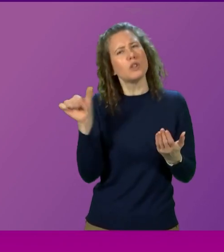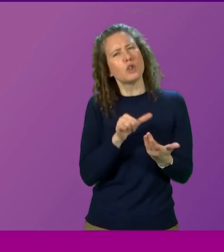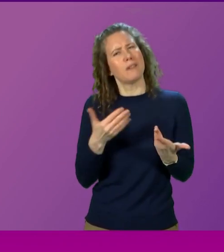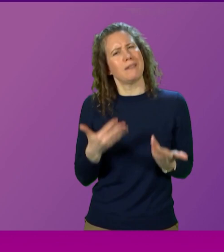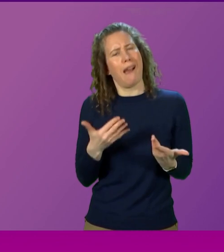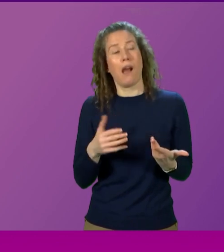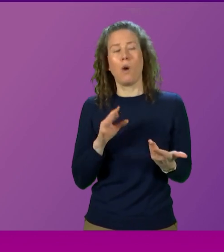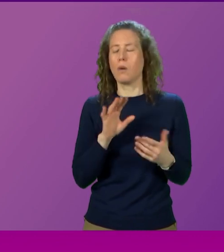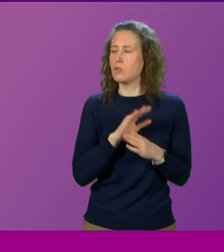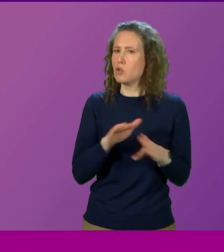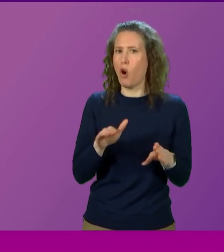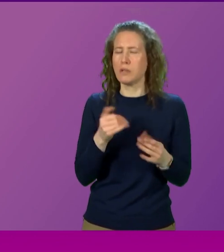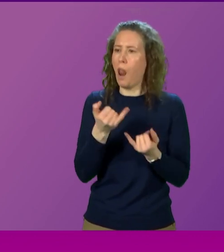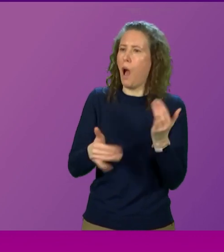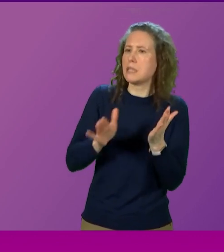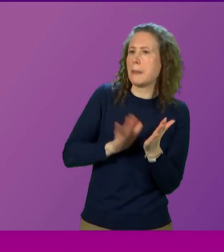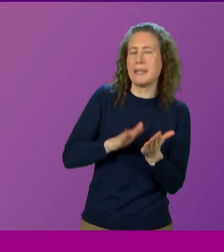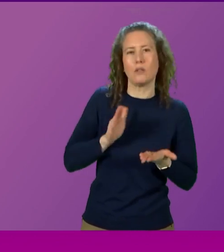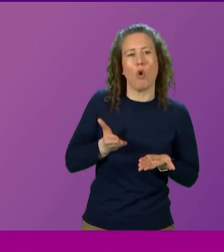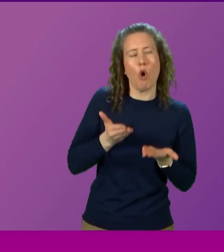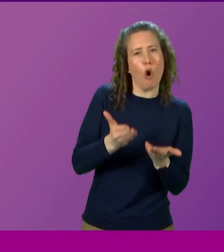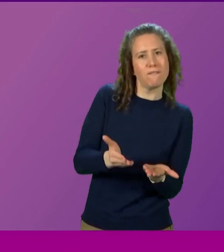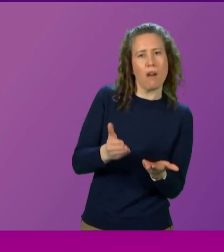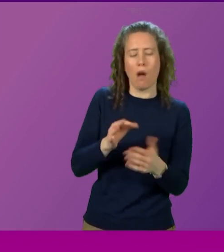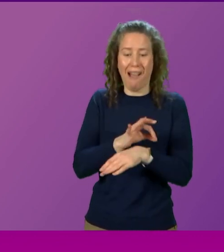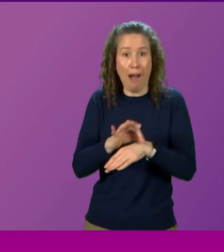Instead of making last-minute offers, hours before strike deadlines, is it not about time